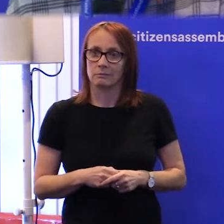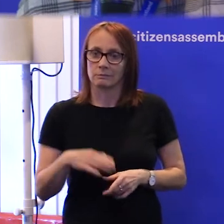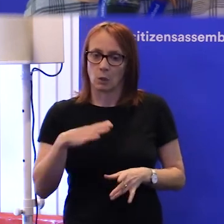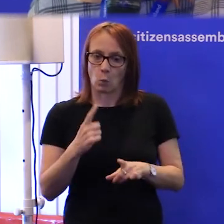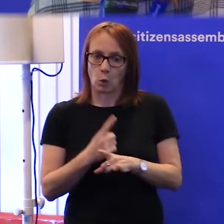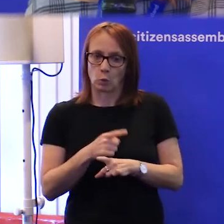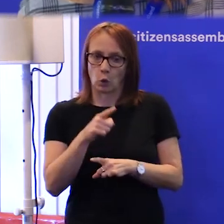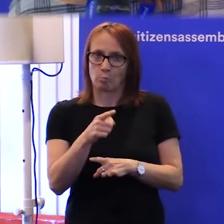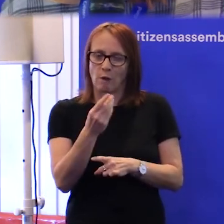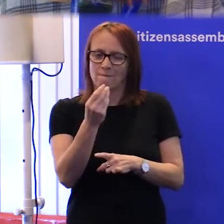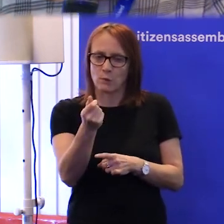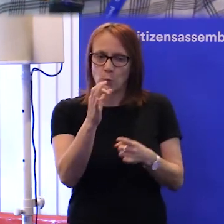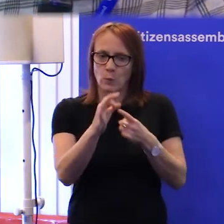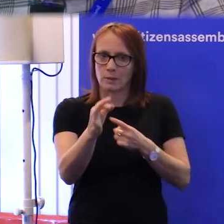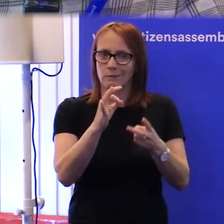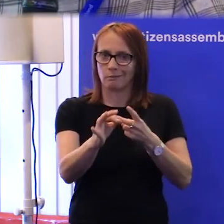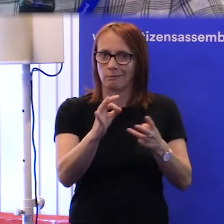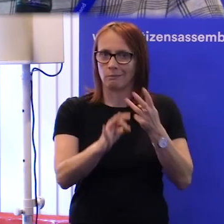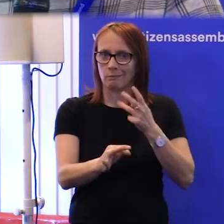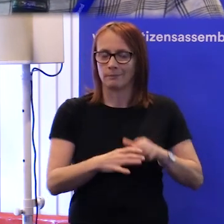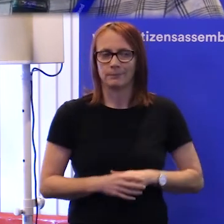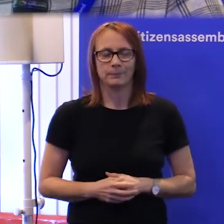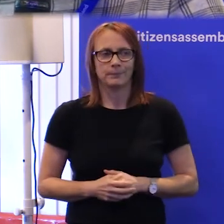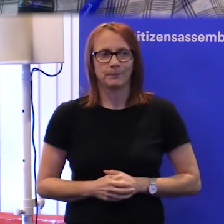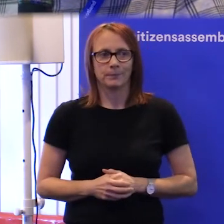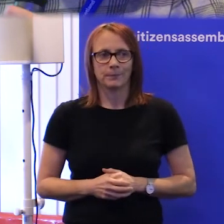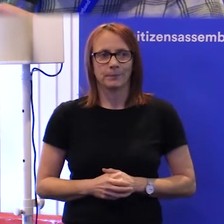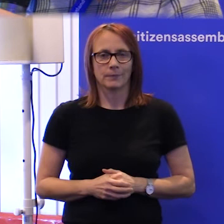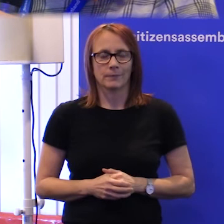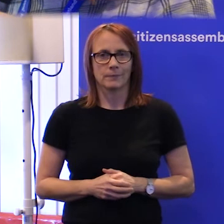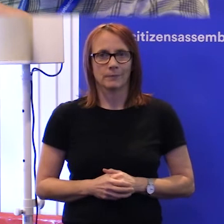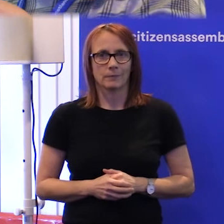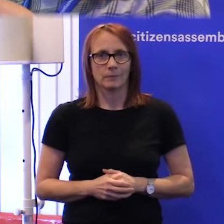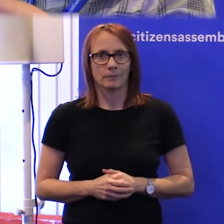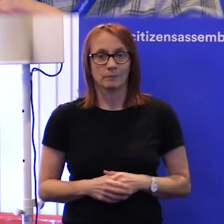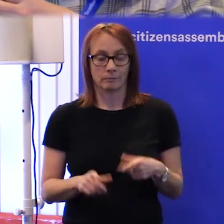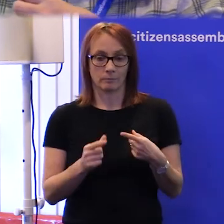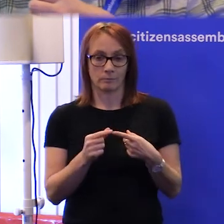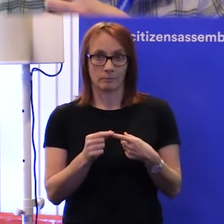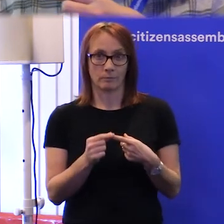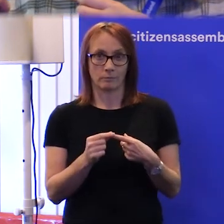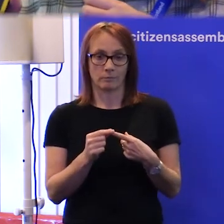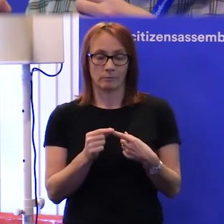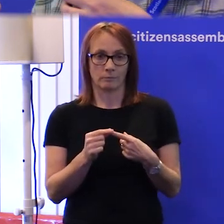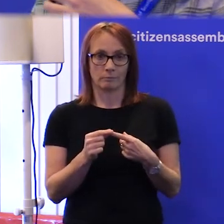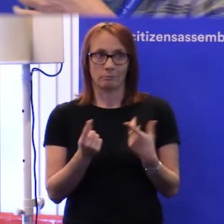specific ones so one of the first ones and one of the really obvious ones is